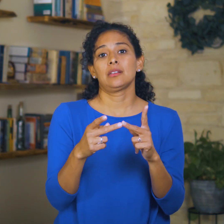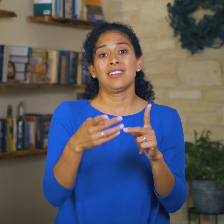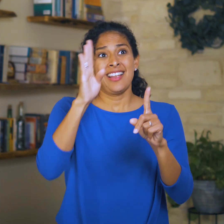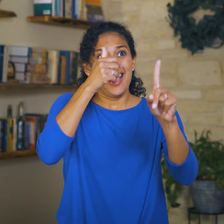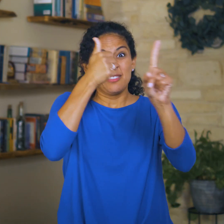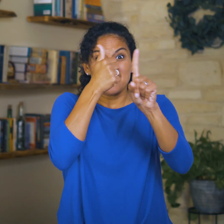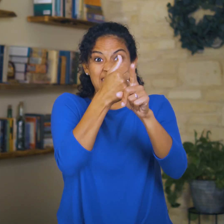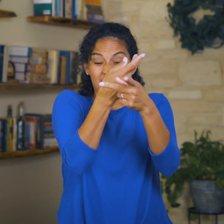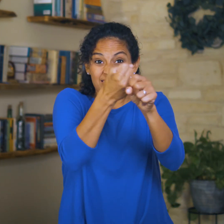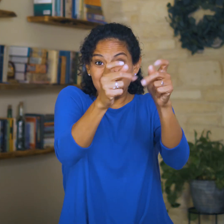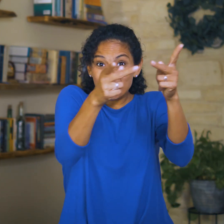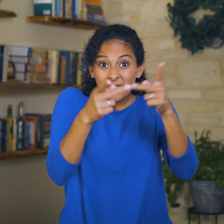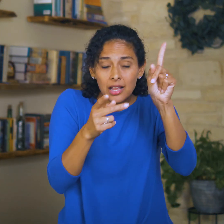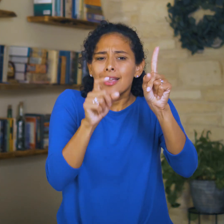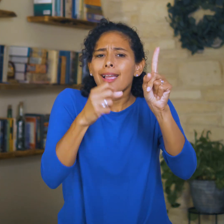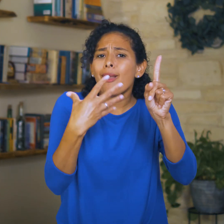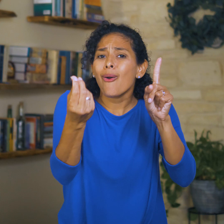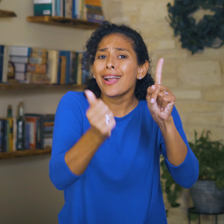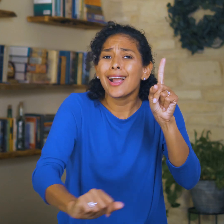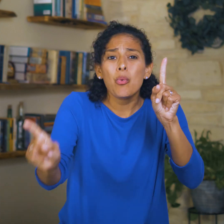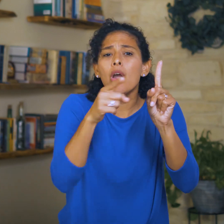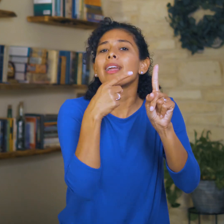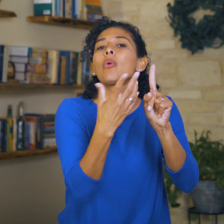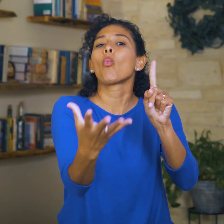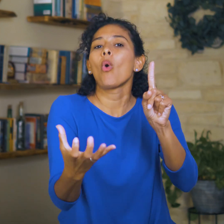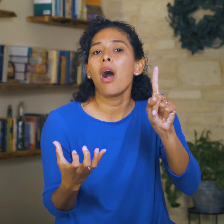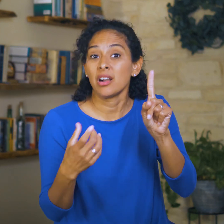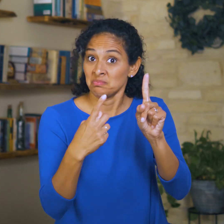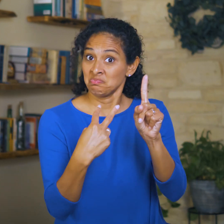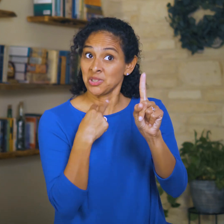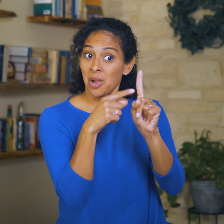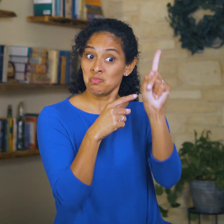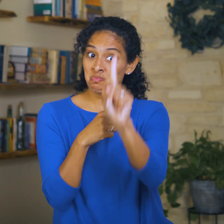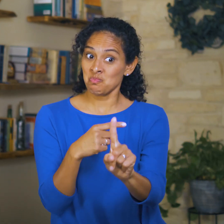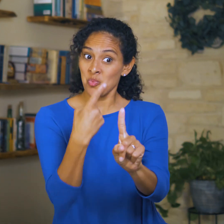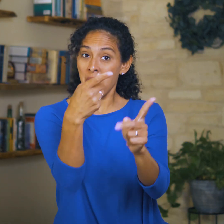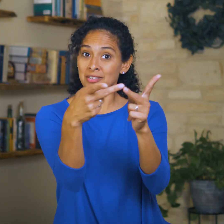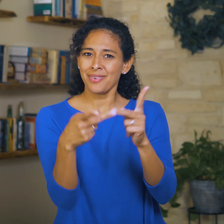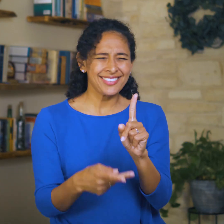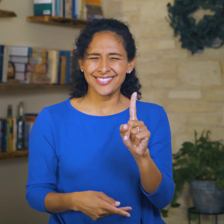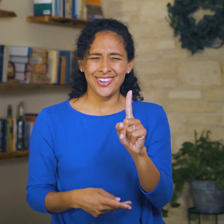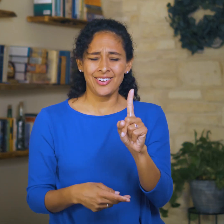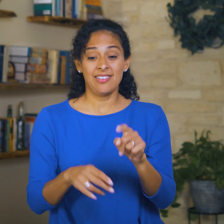And God the Sanctuary goes anywhere He wants. He isn’t confined to one spot.